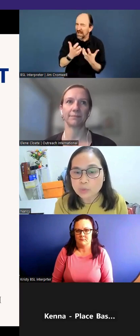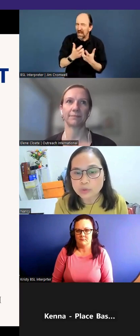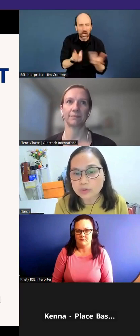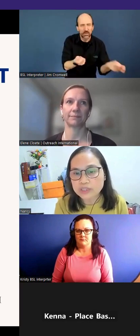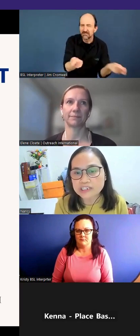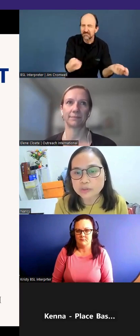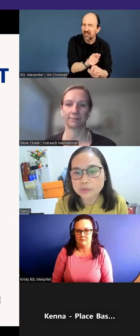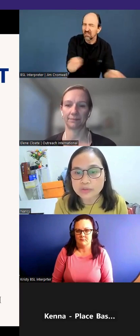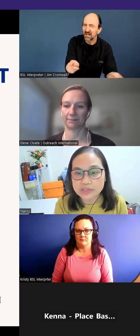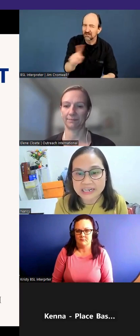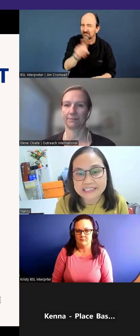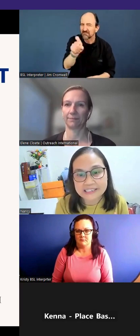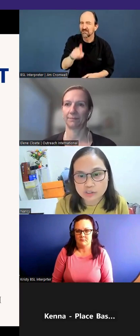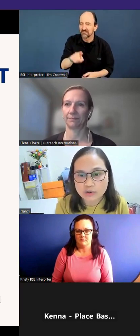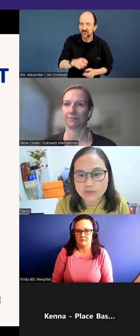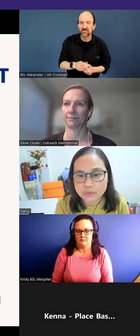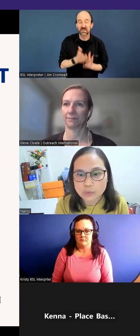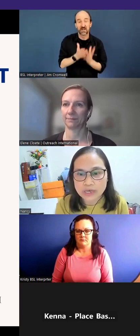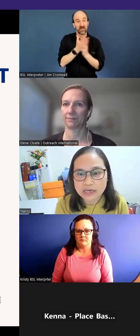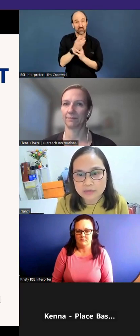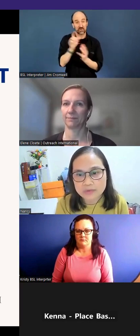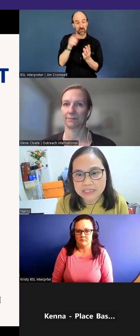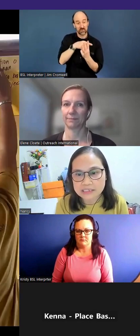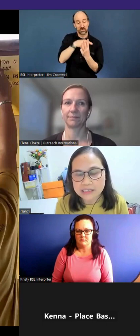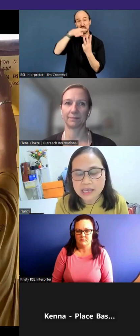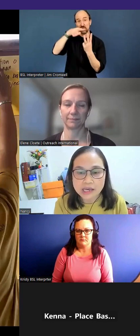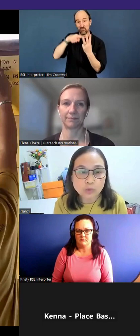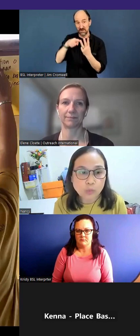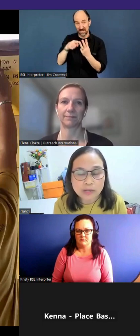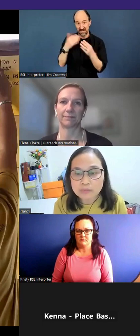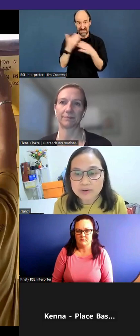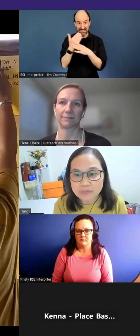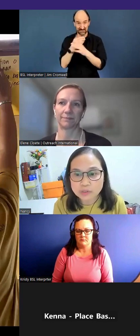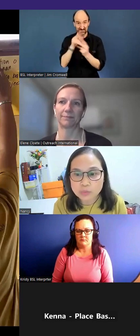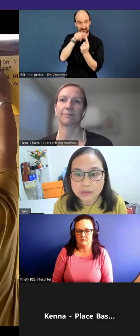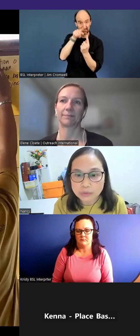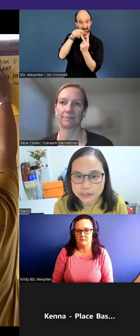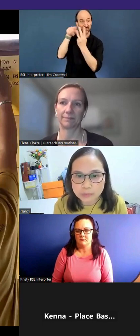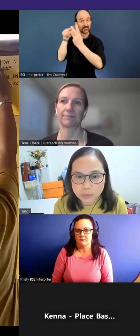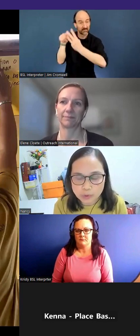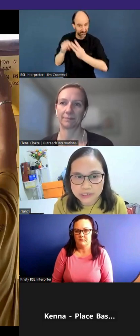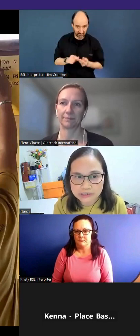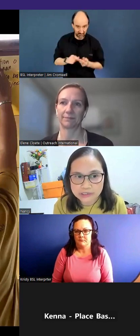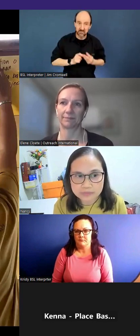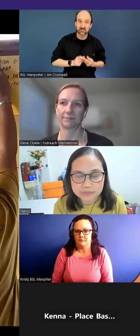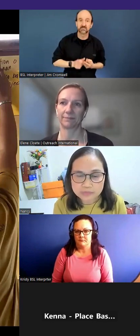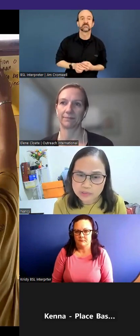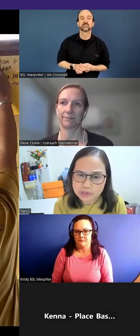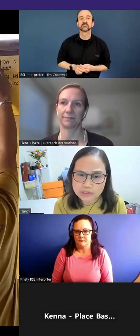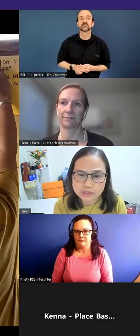We do this through three sets of activities and one process.